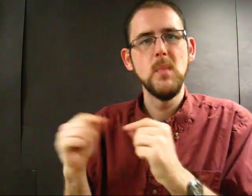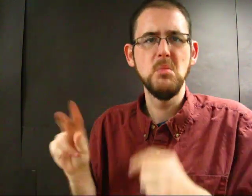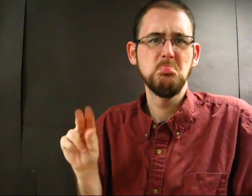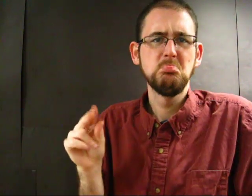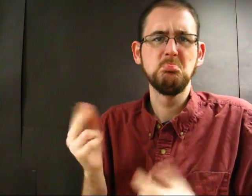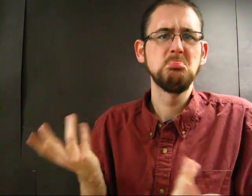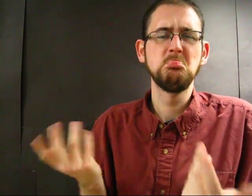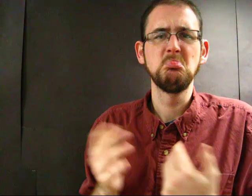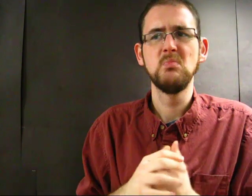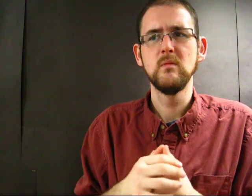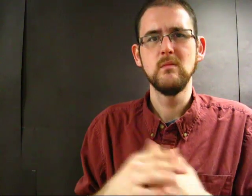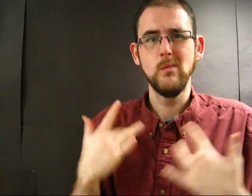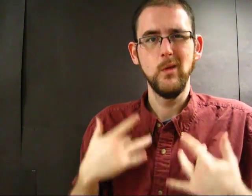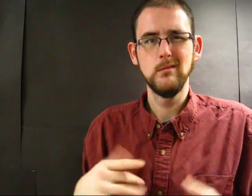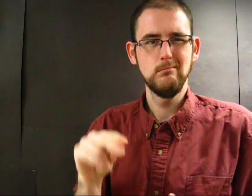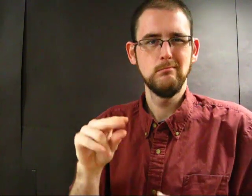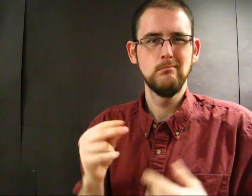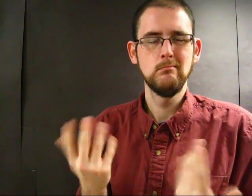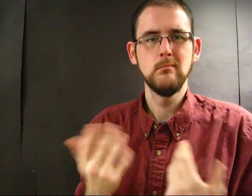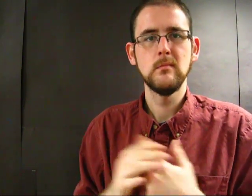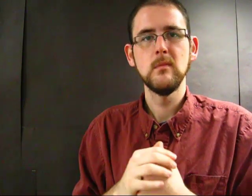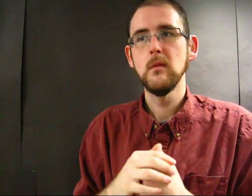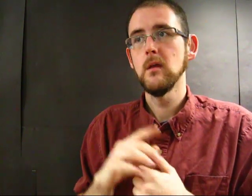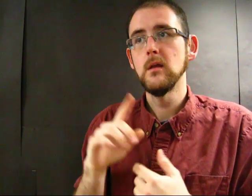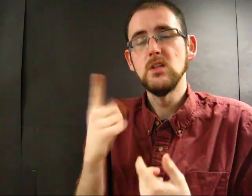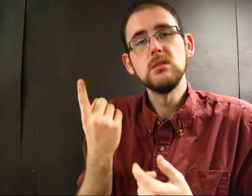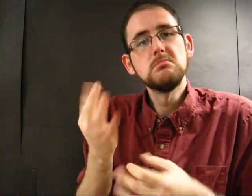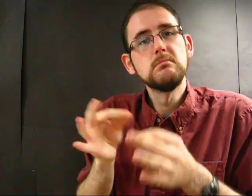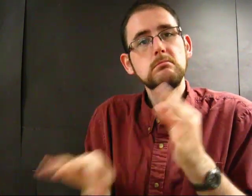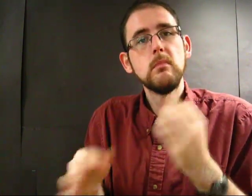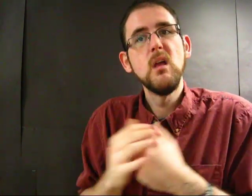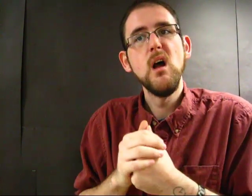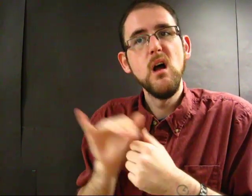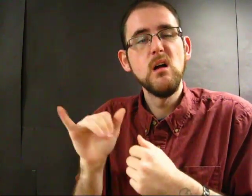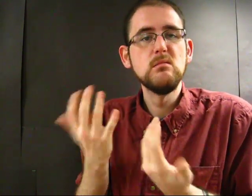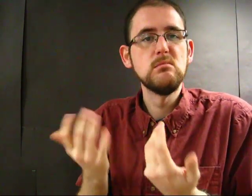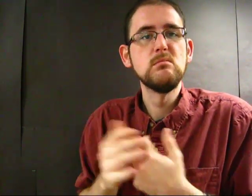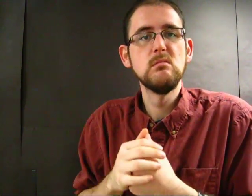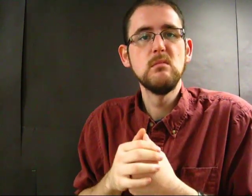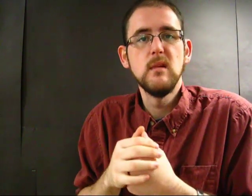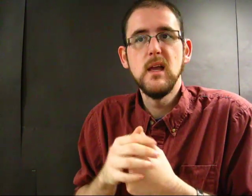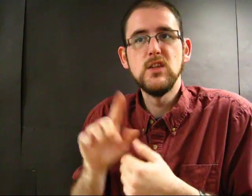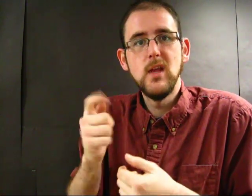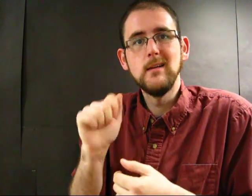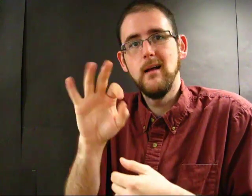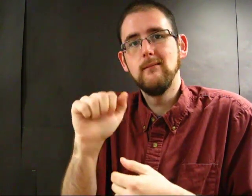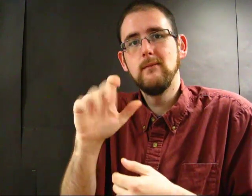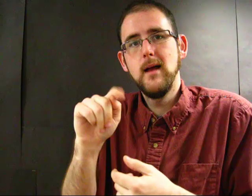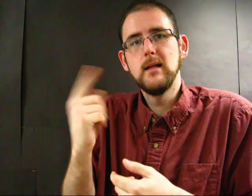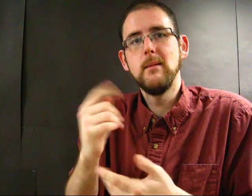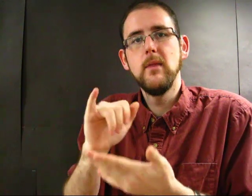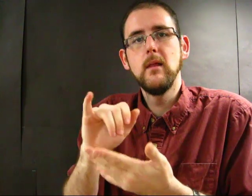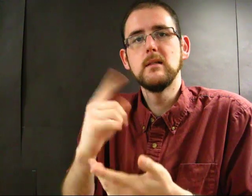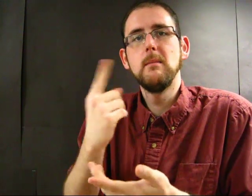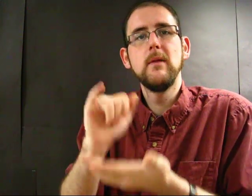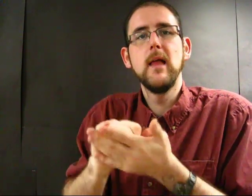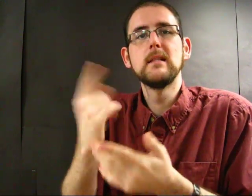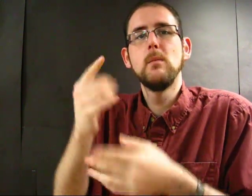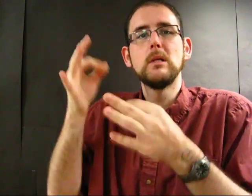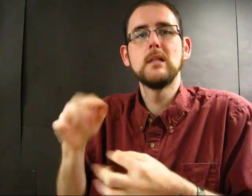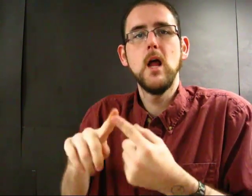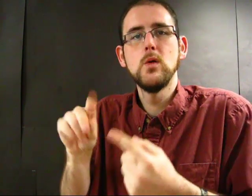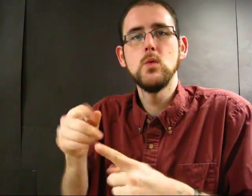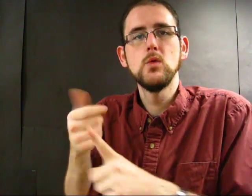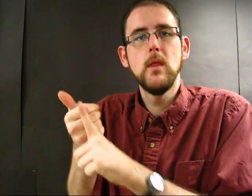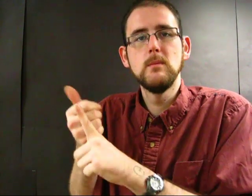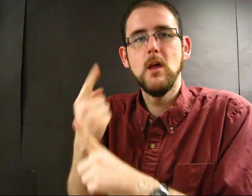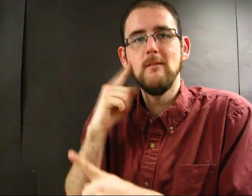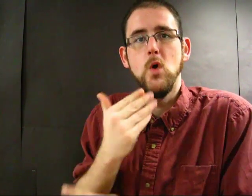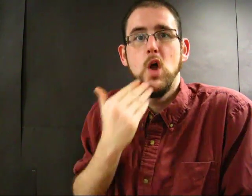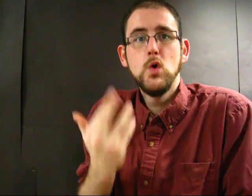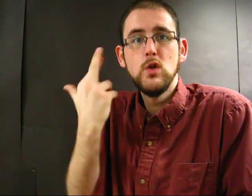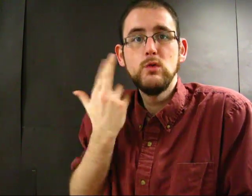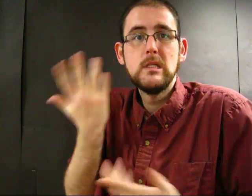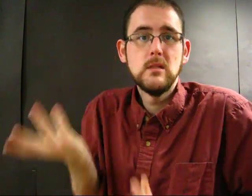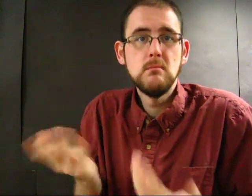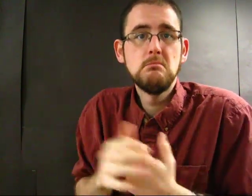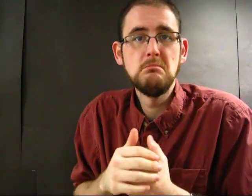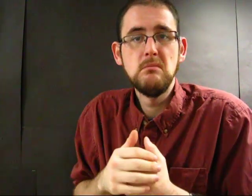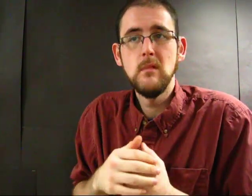In Japan, it's less that than the fact that someone decided to do that to themselves for a reason.